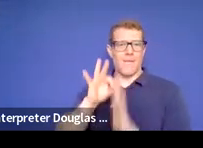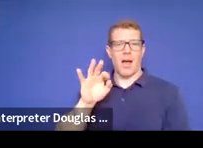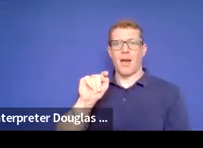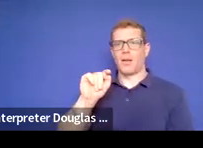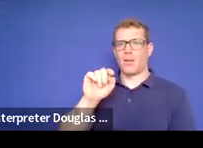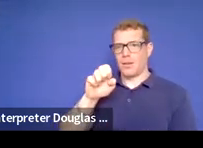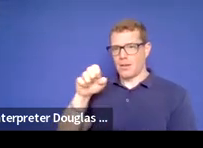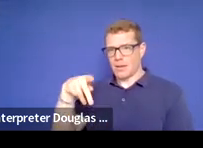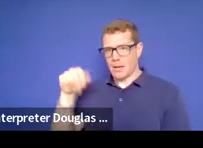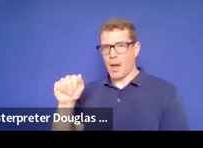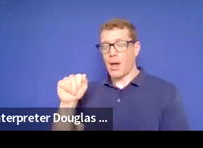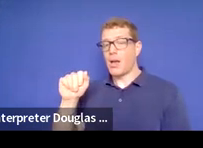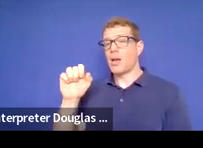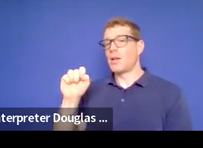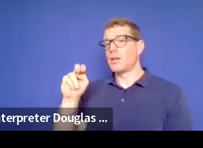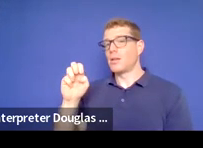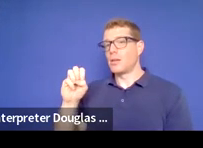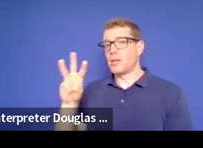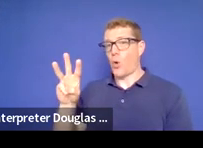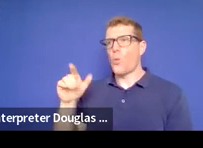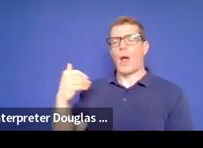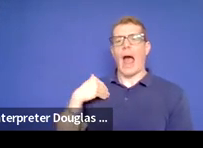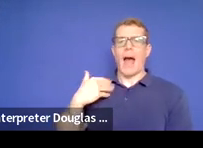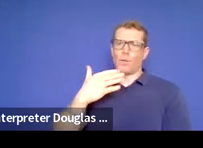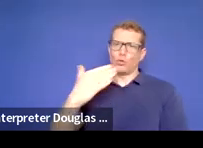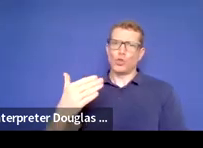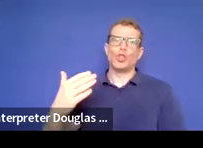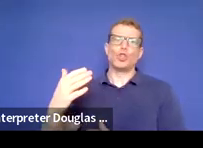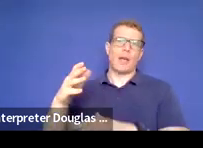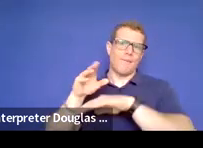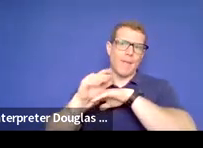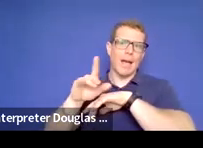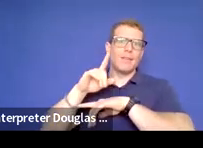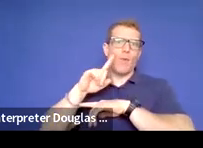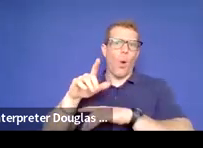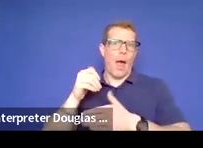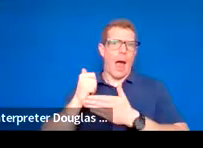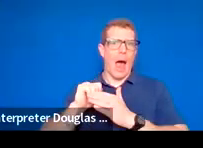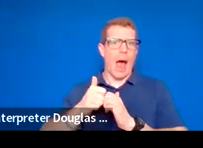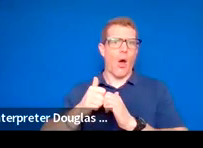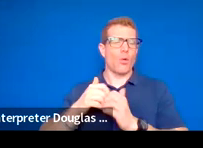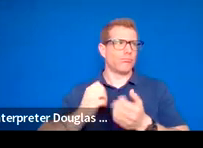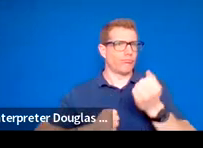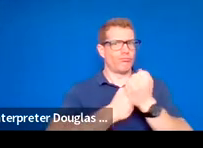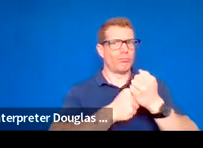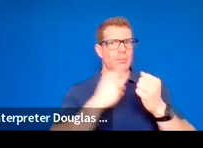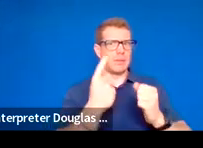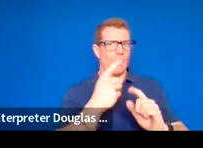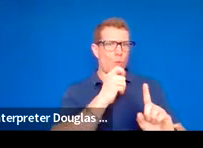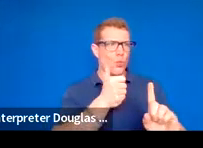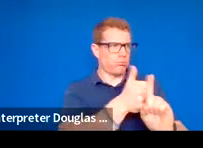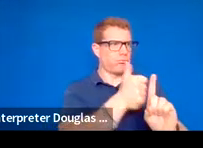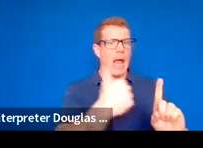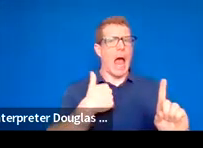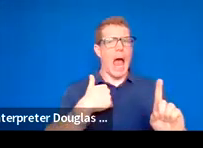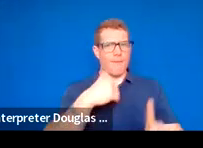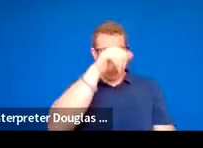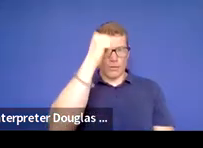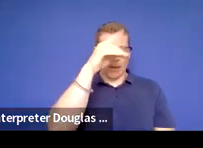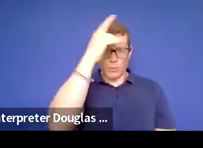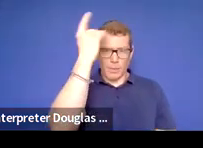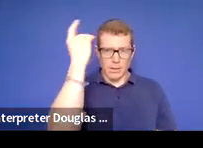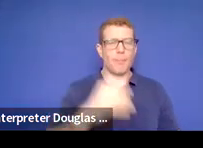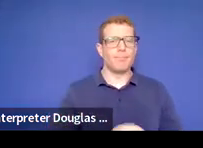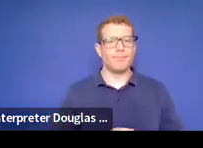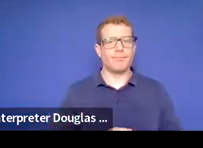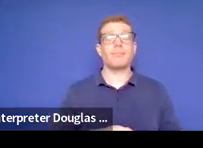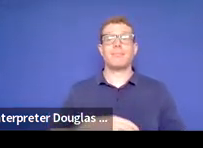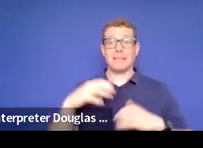Okay, all right. we're getting down to our last 10 min, so I hope I've kept you awake a little bit.